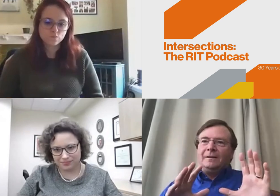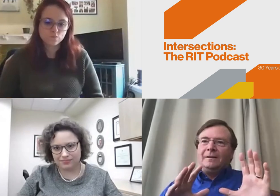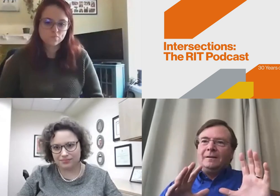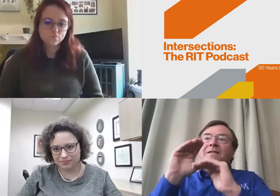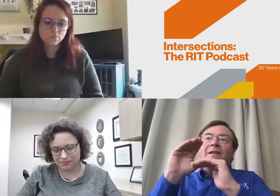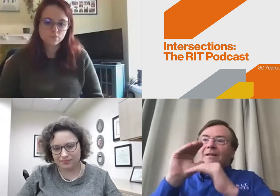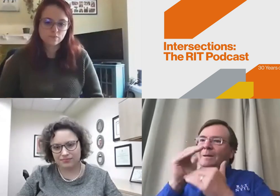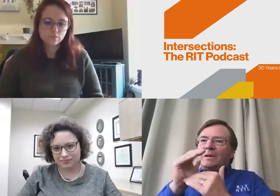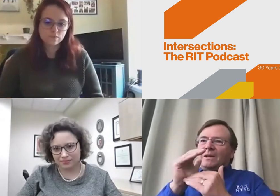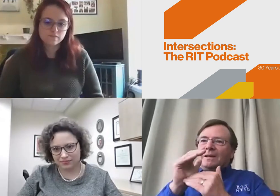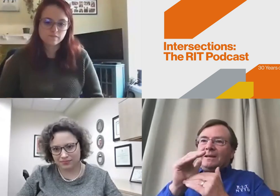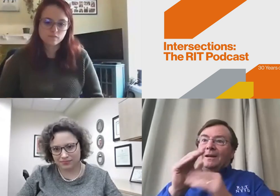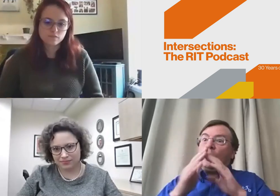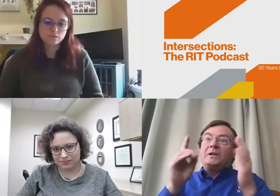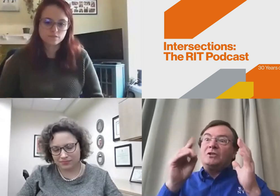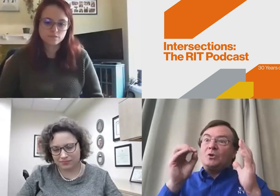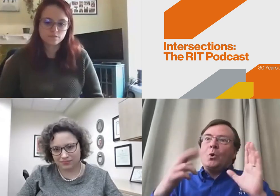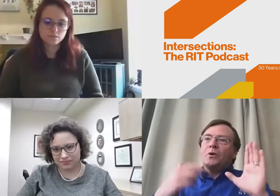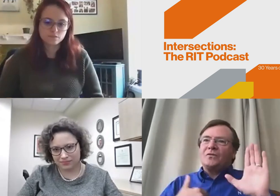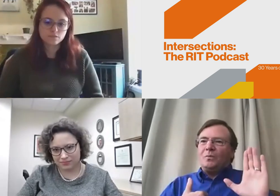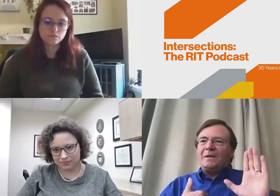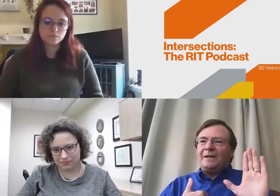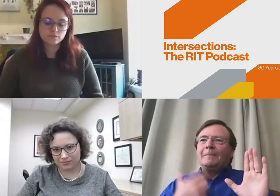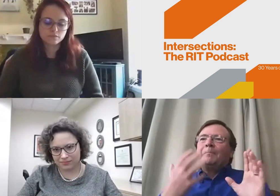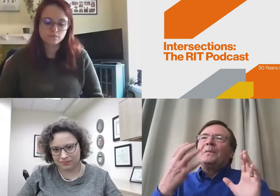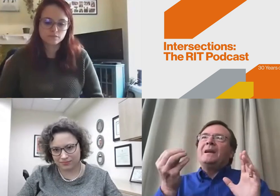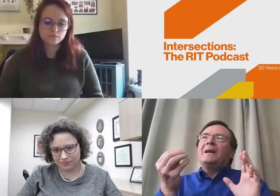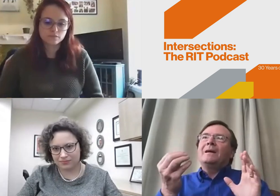It doesn't limit me, it opens doors for me."